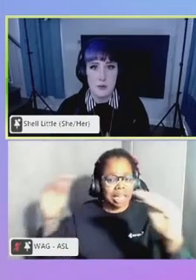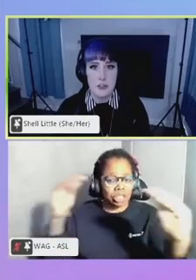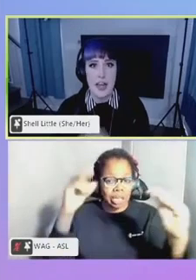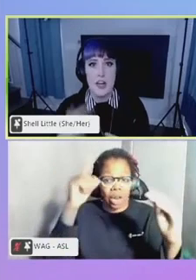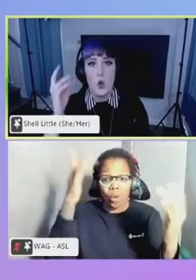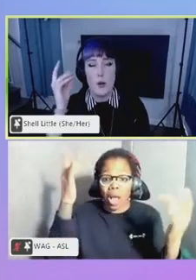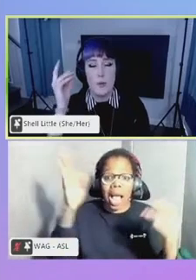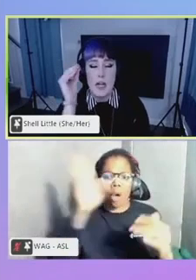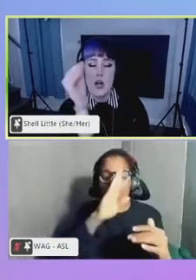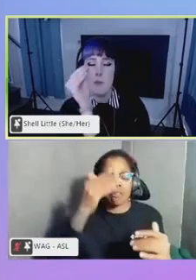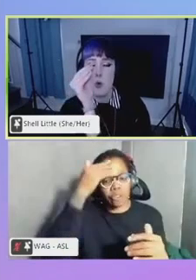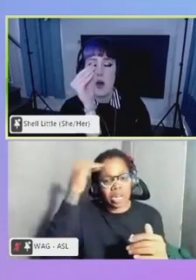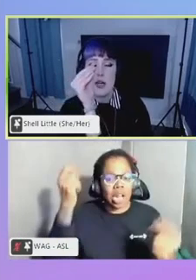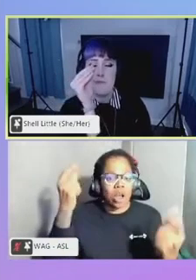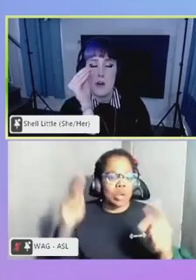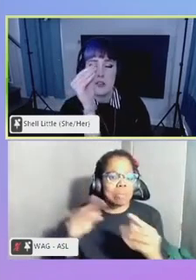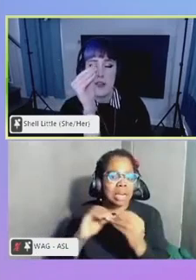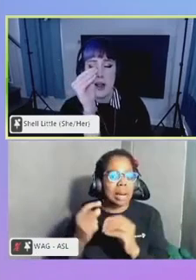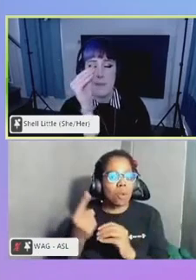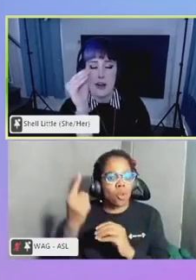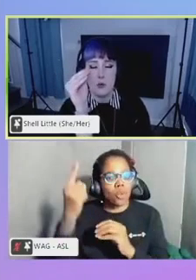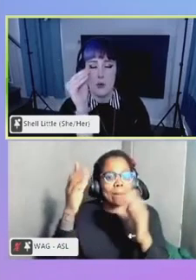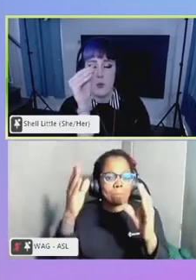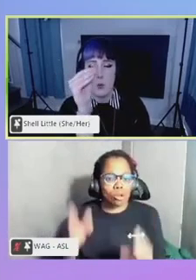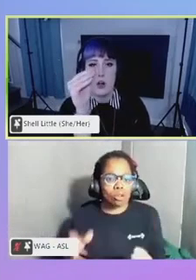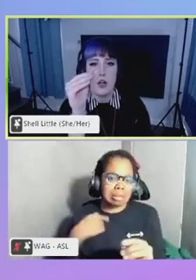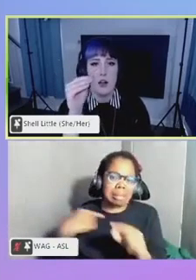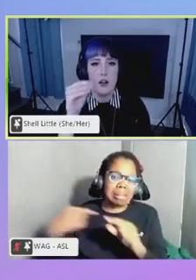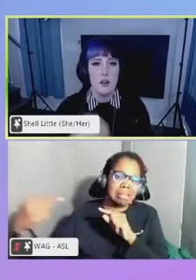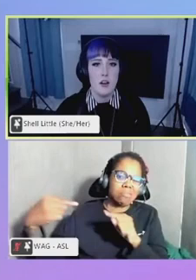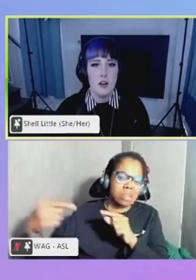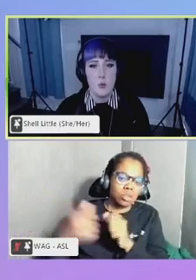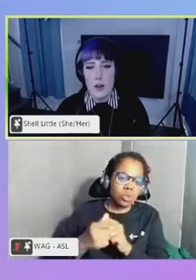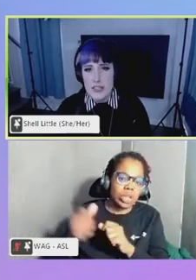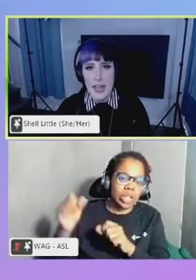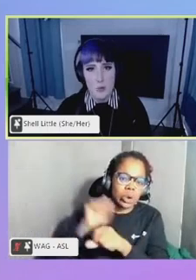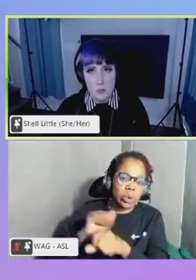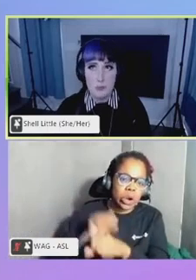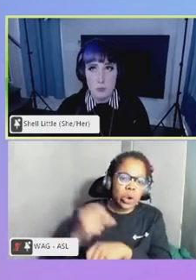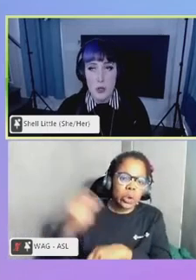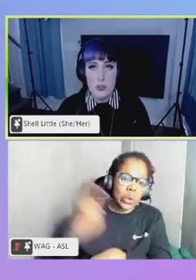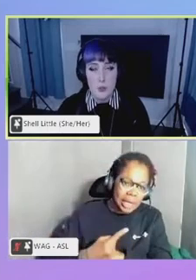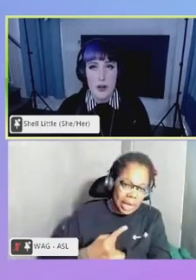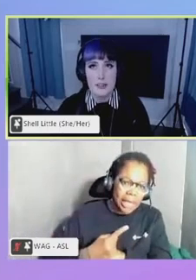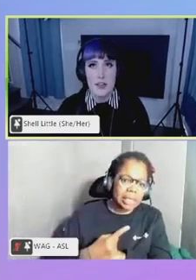frustrating at work, even though communicative project is not going how you want, every situation is a chance